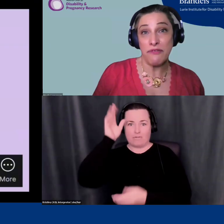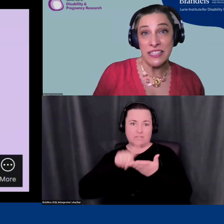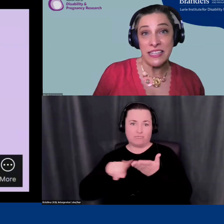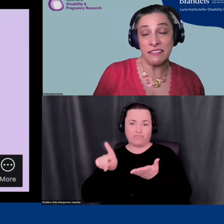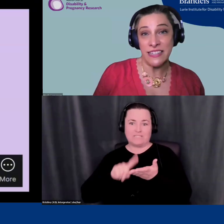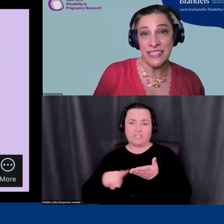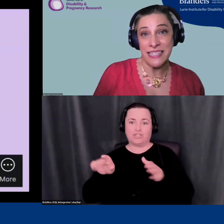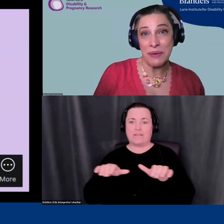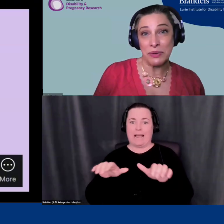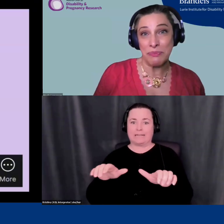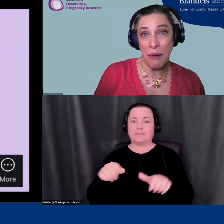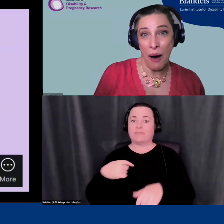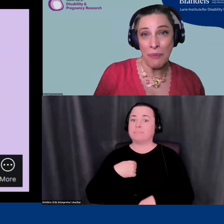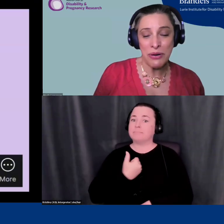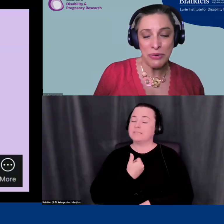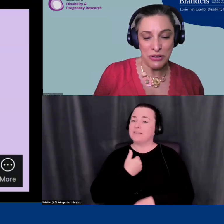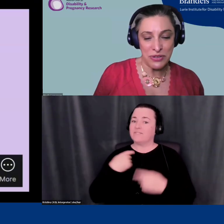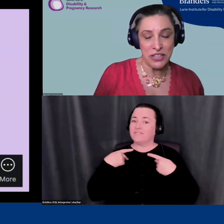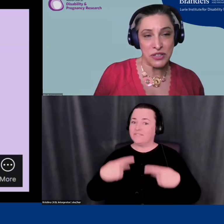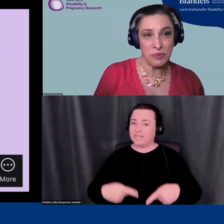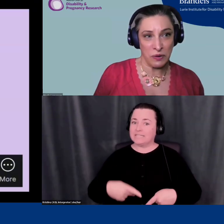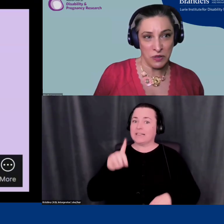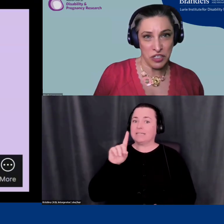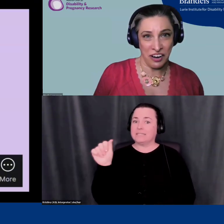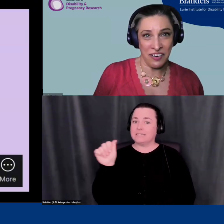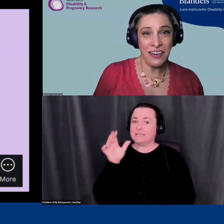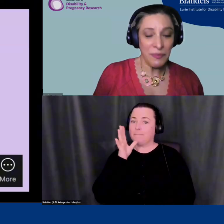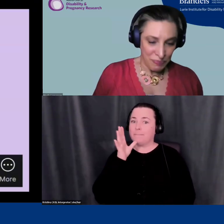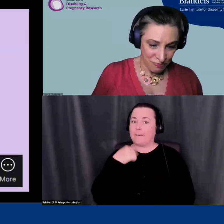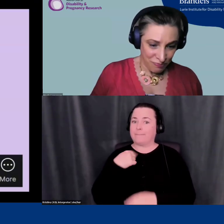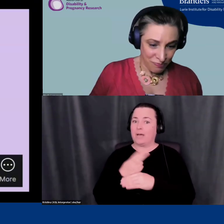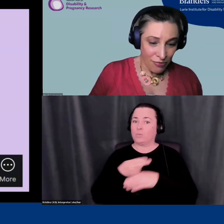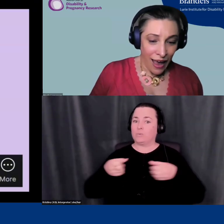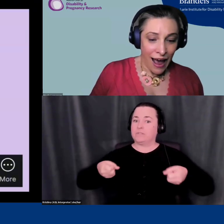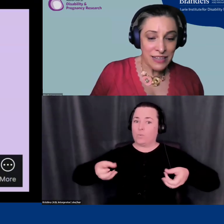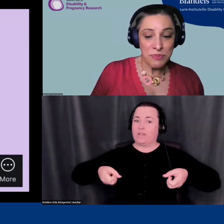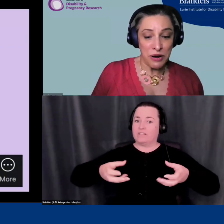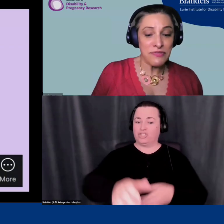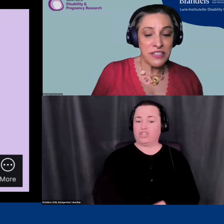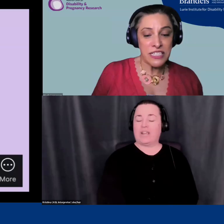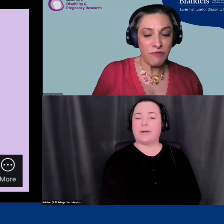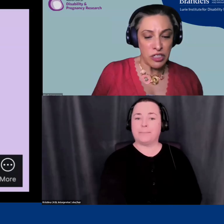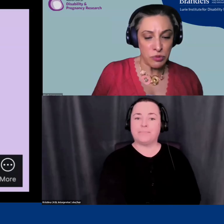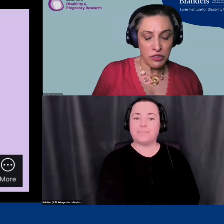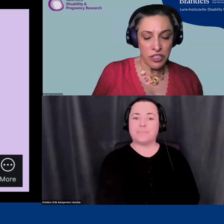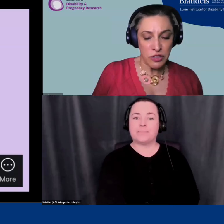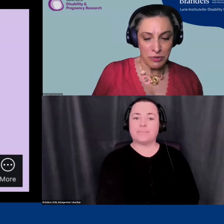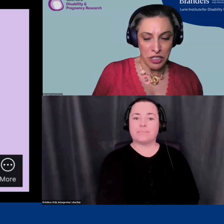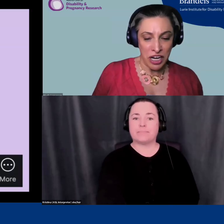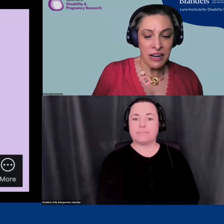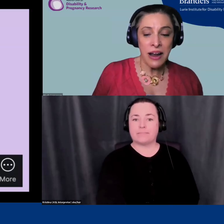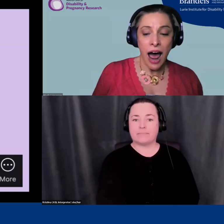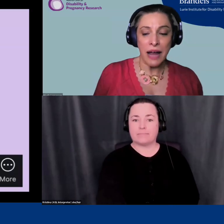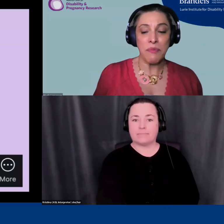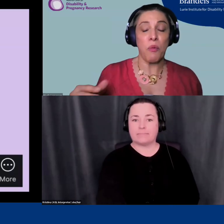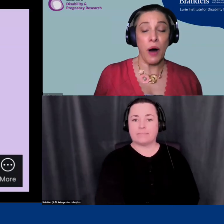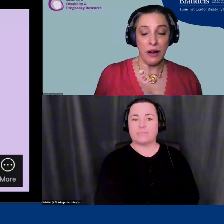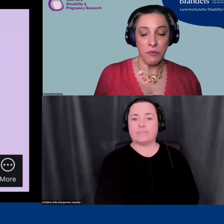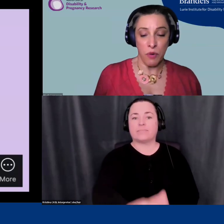a physically disabled mom who uses a wheelchair. As a brief visual description, I am a white